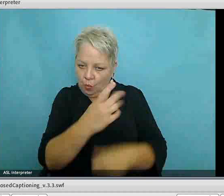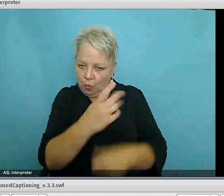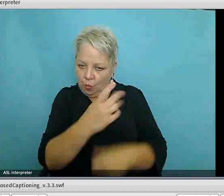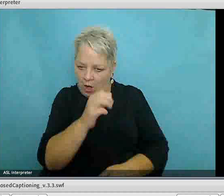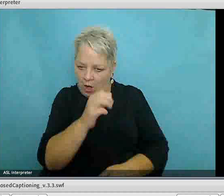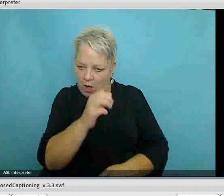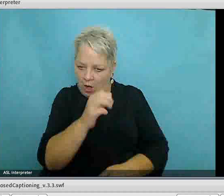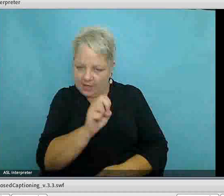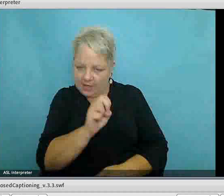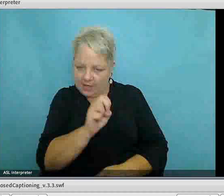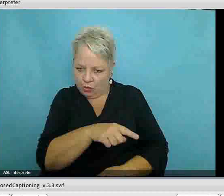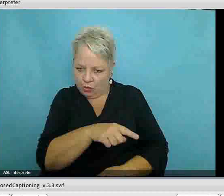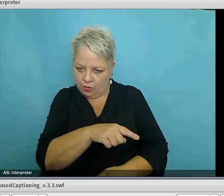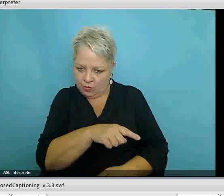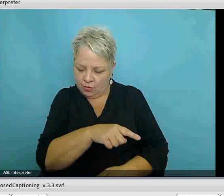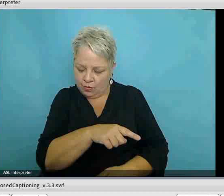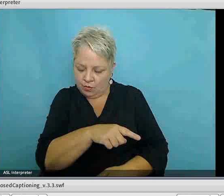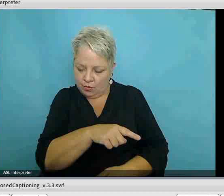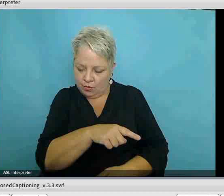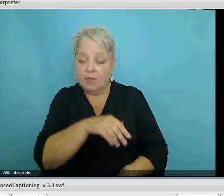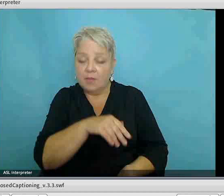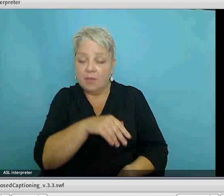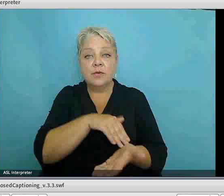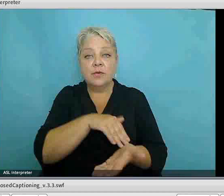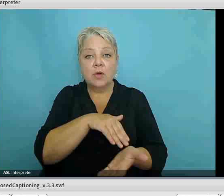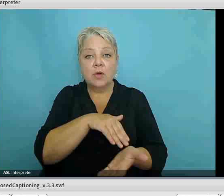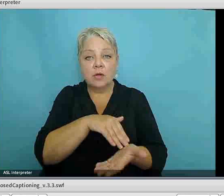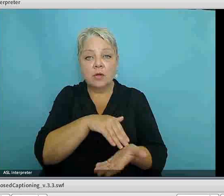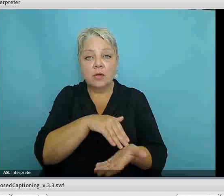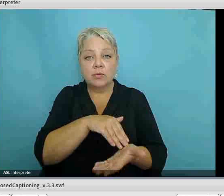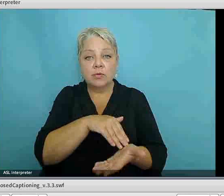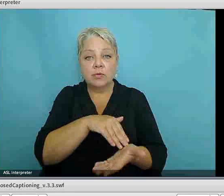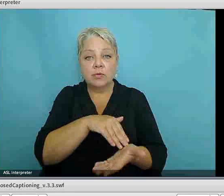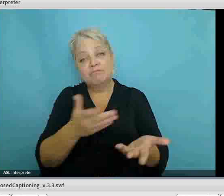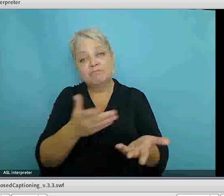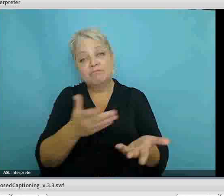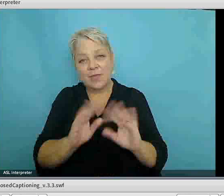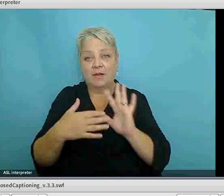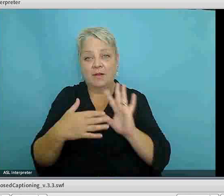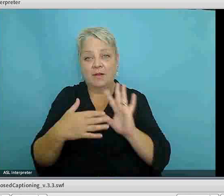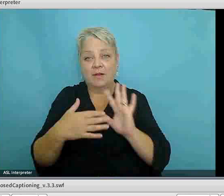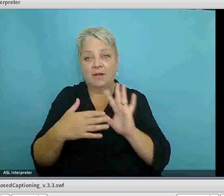in that One Care network, which we're hoping many, many providers are part of, that they